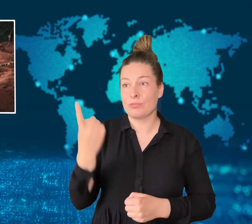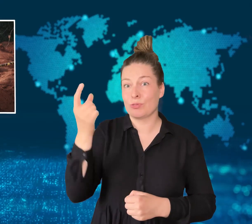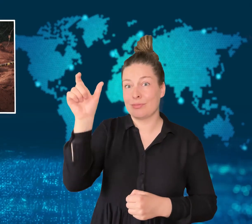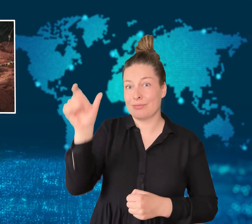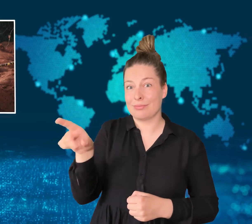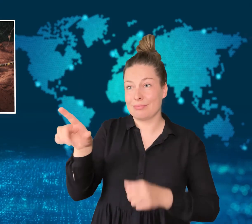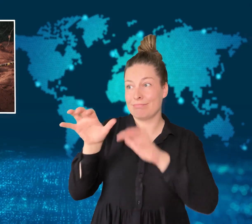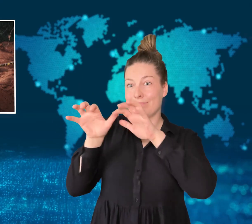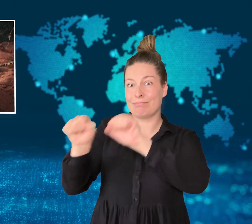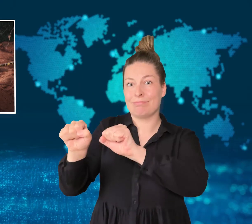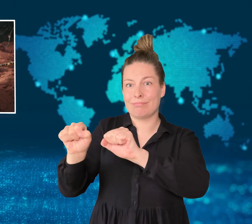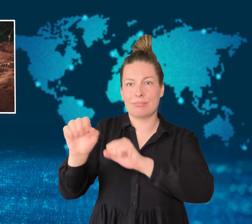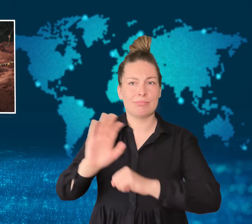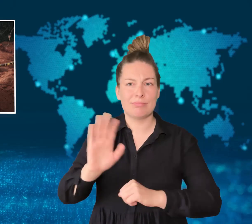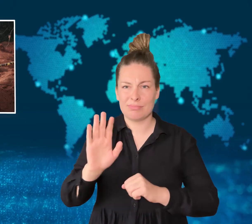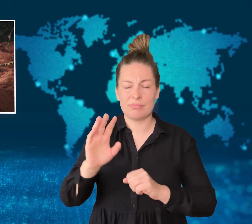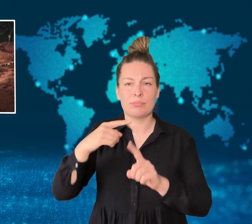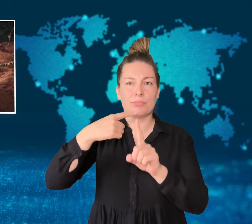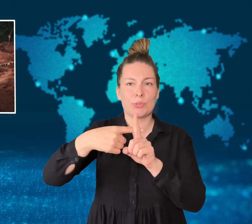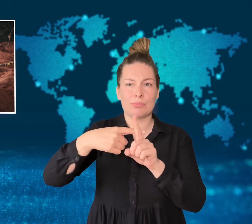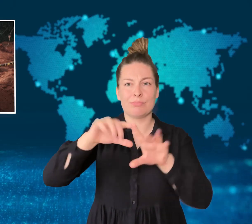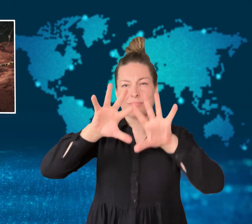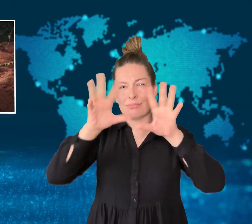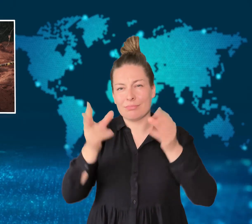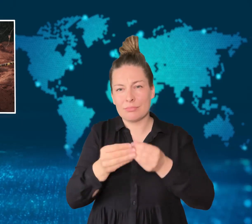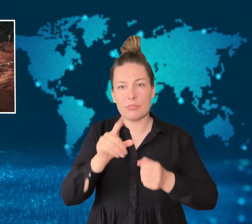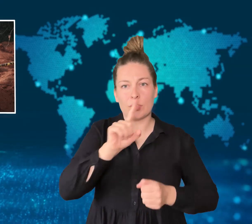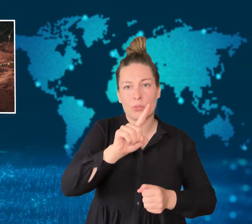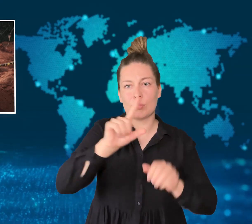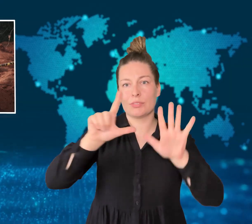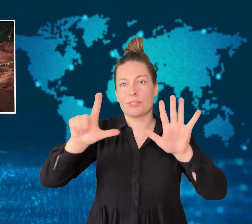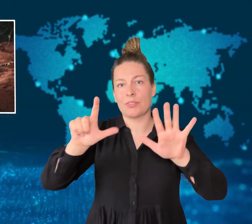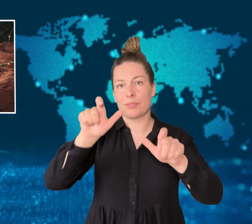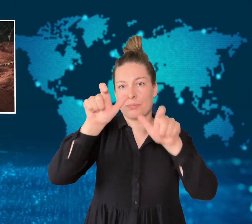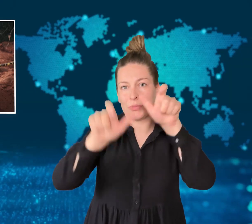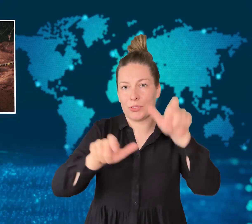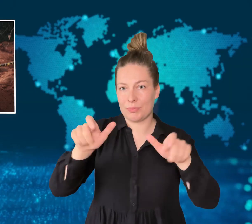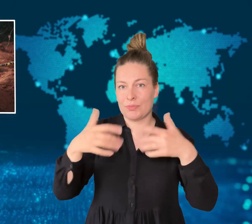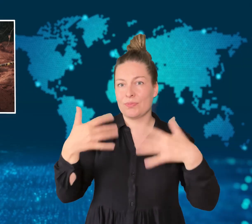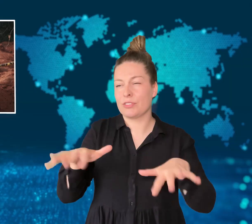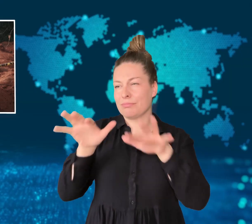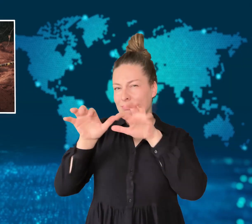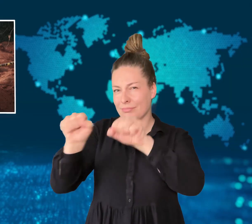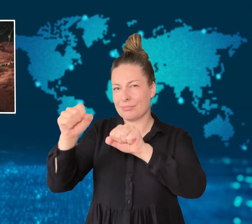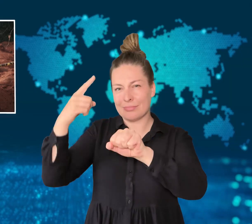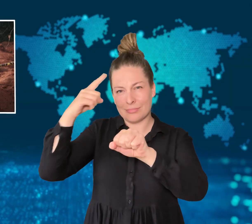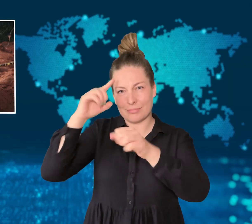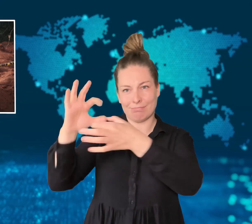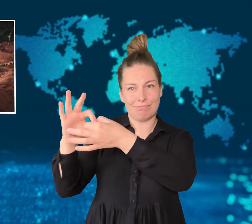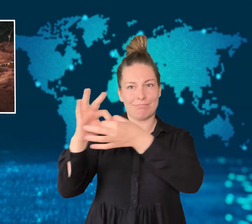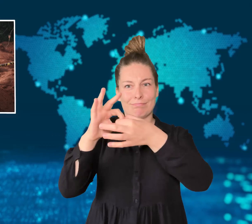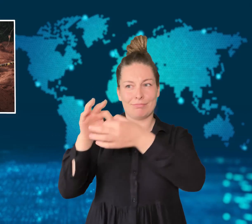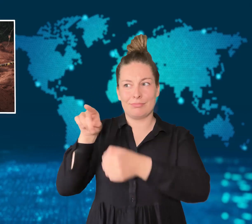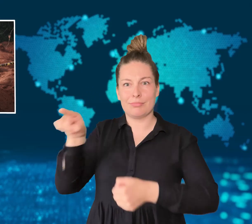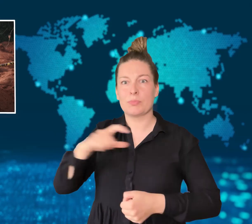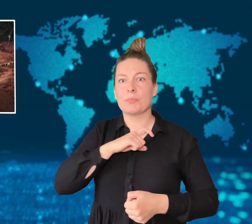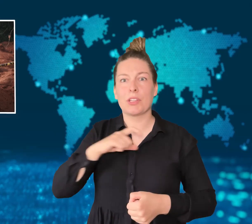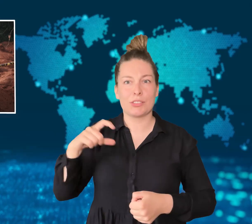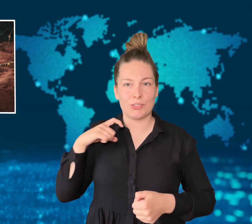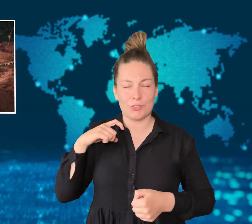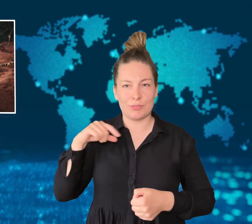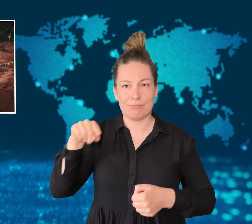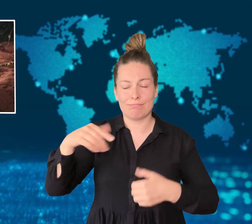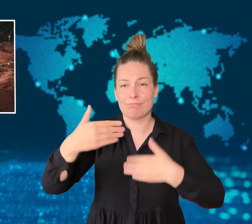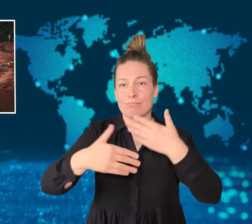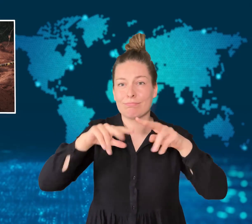His lawyers say he is cooperating with the investigation that is taking place.